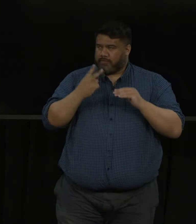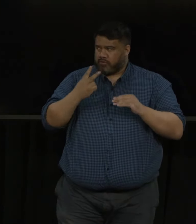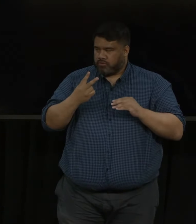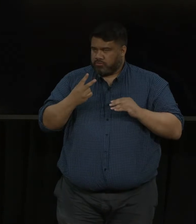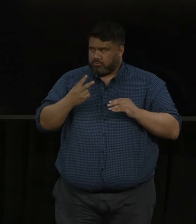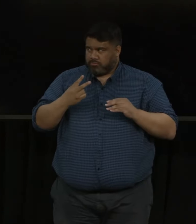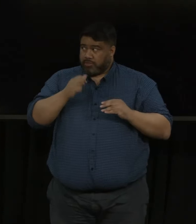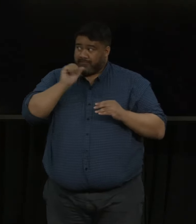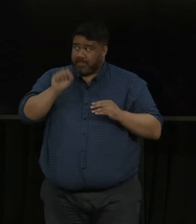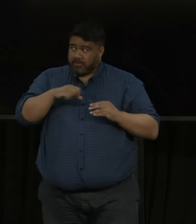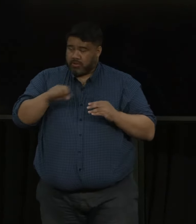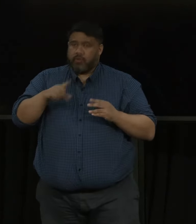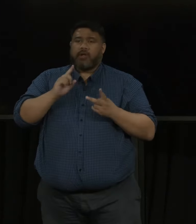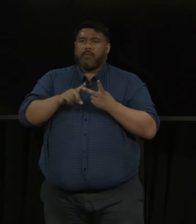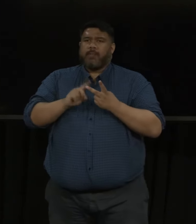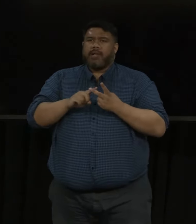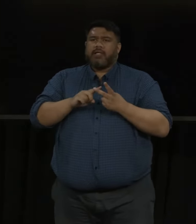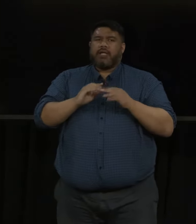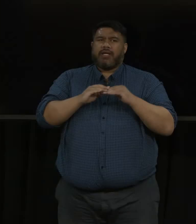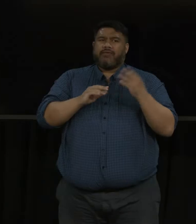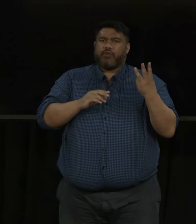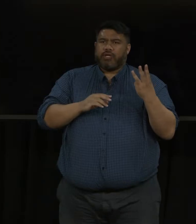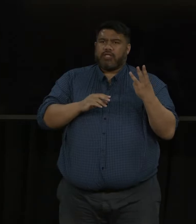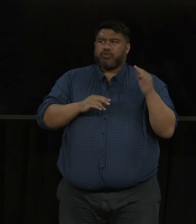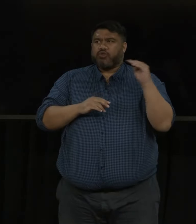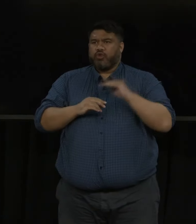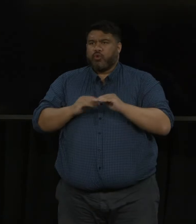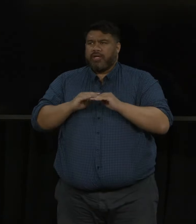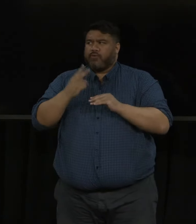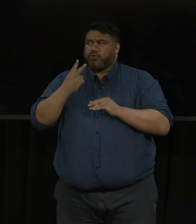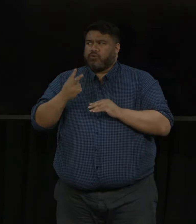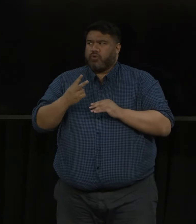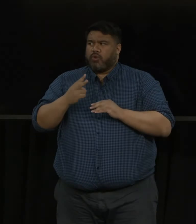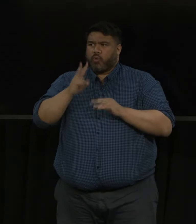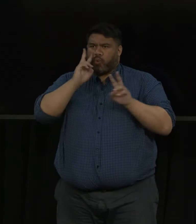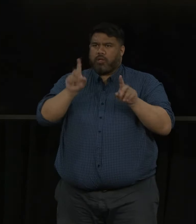90% eligible